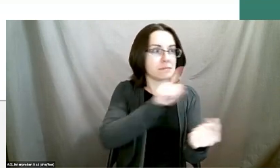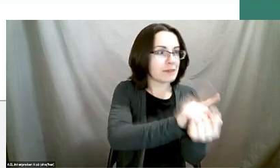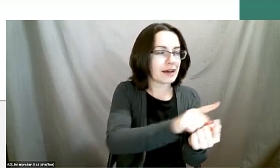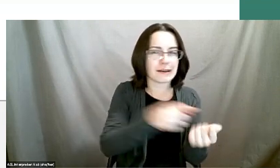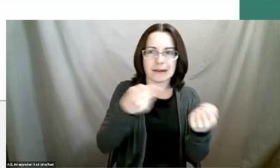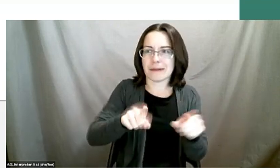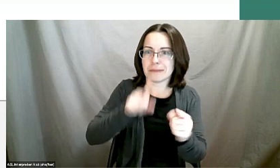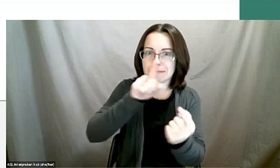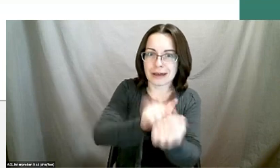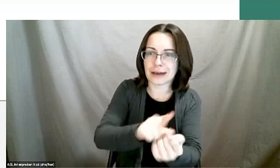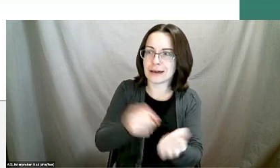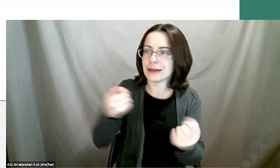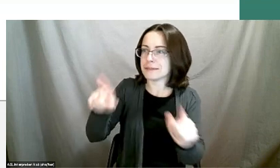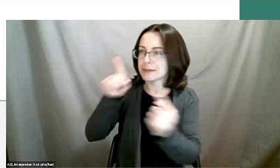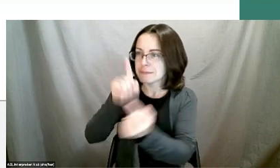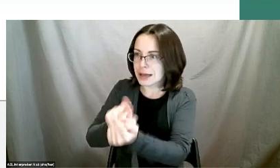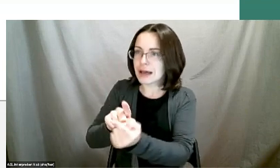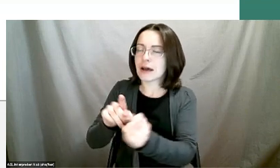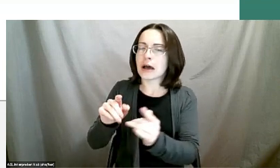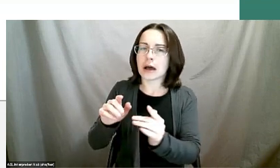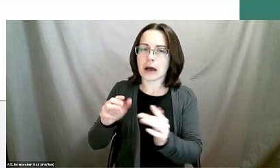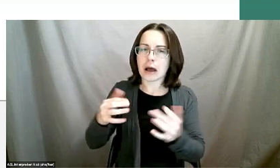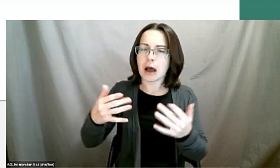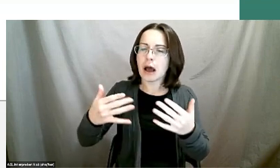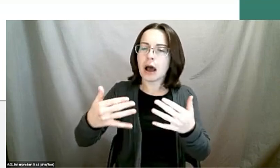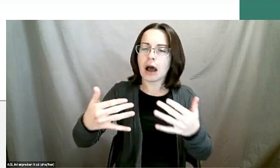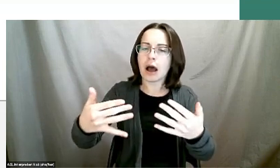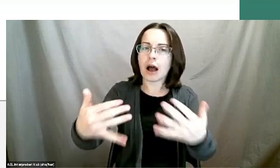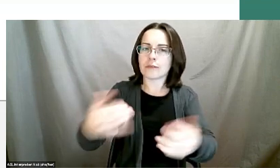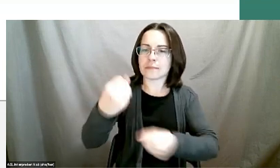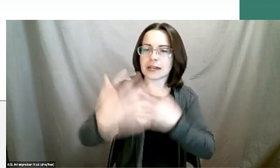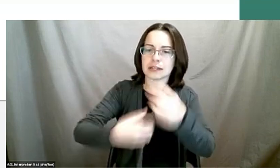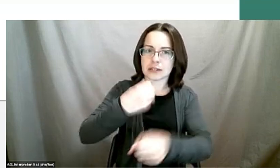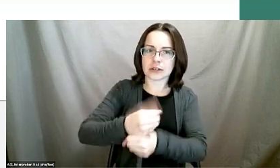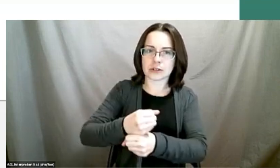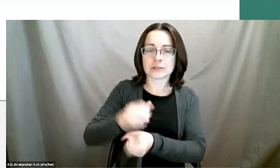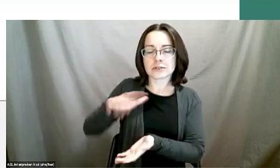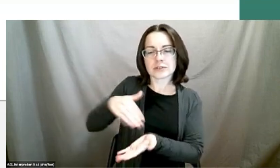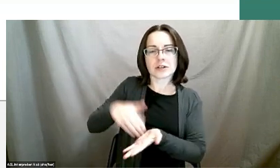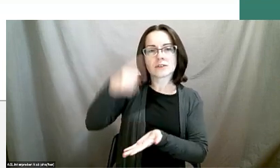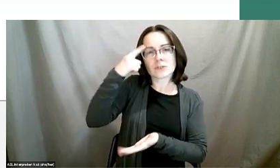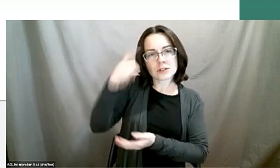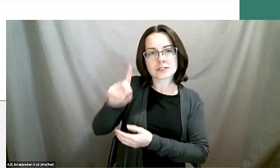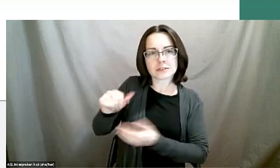Over years, the Center for Disability, health and wellness was started.